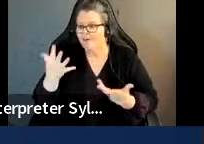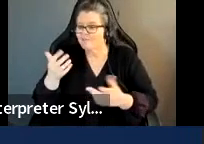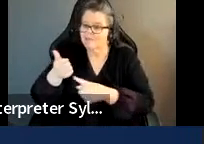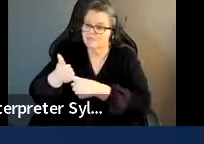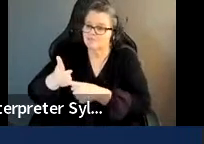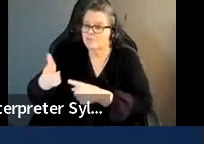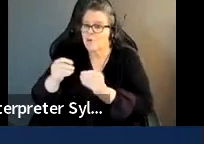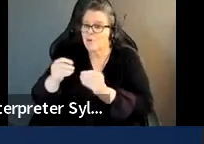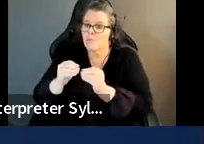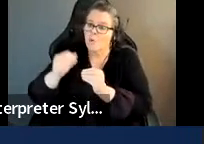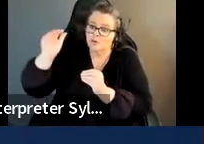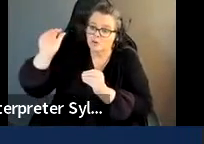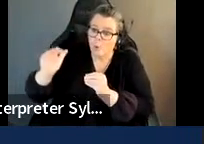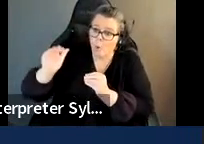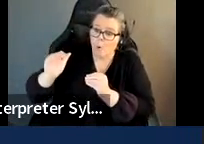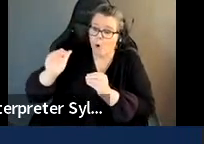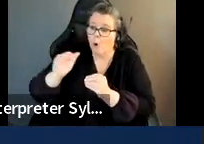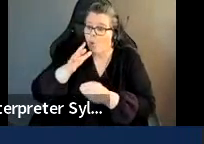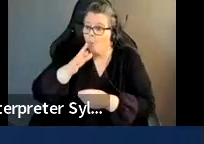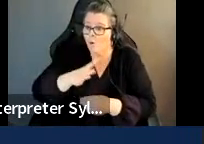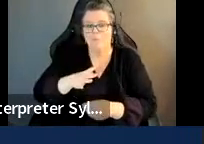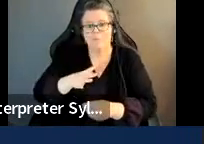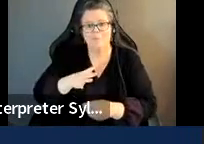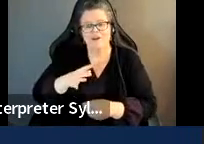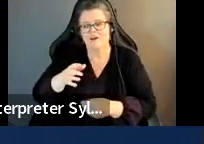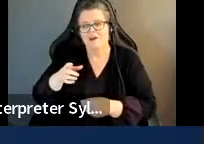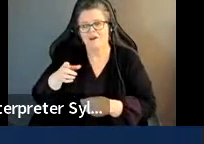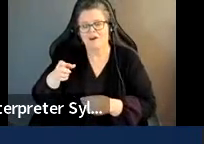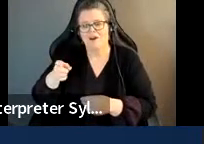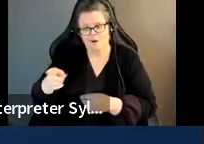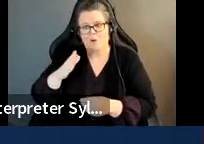woman I'm sure appreciate having the machine come down lower for them.